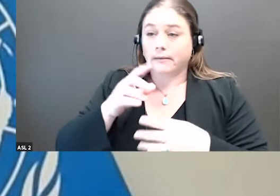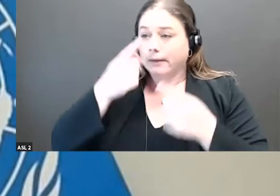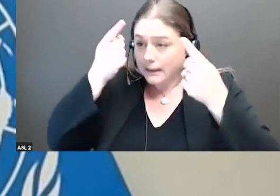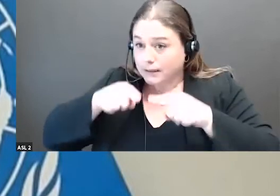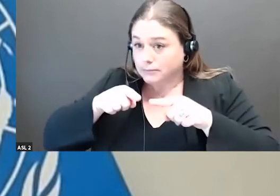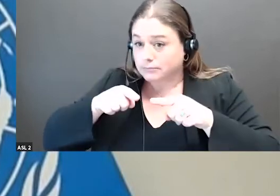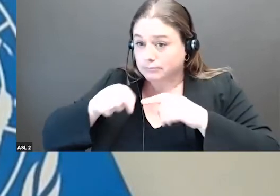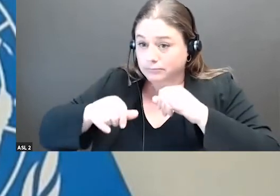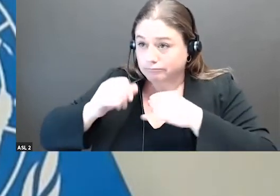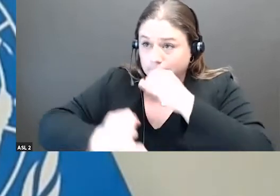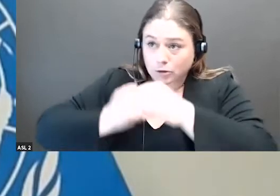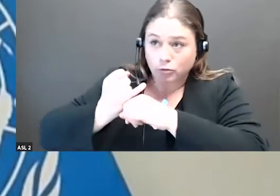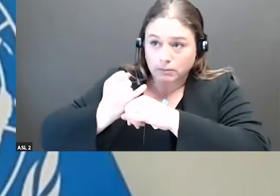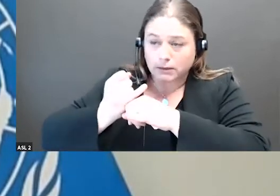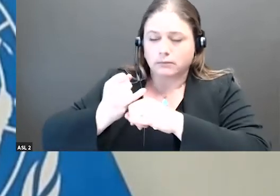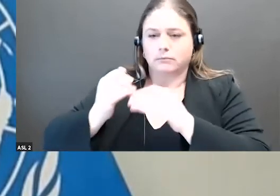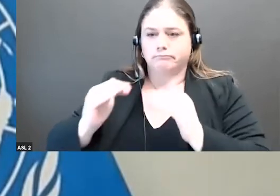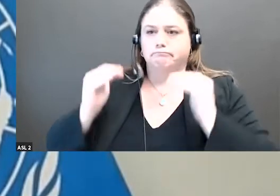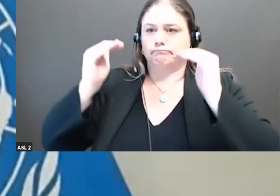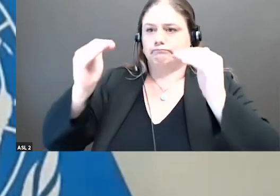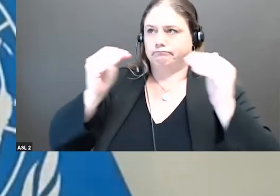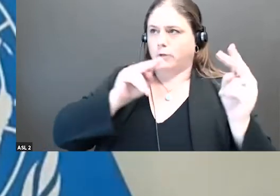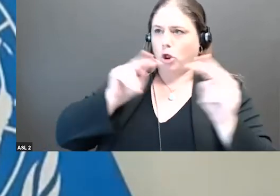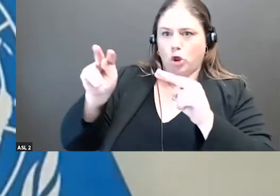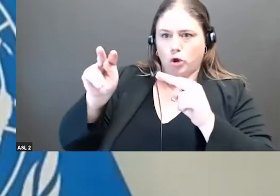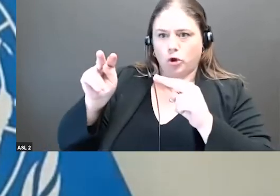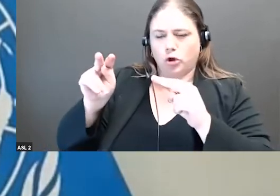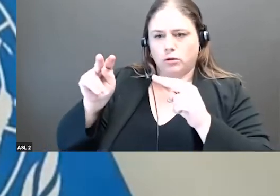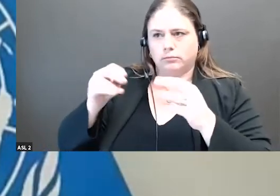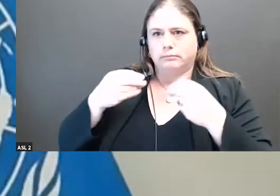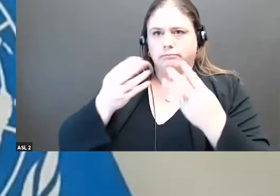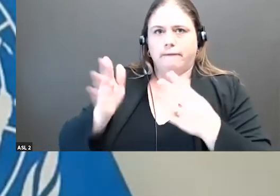profile to issues that inspire governmental and civil society action at many levels.